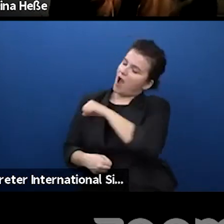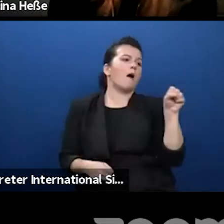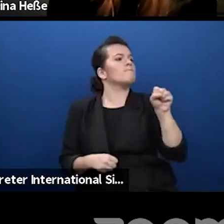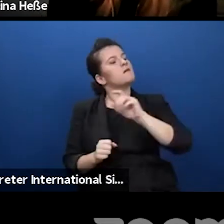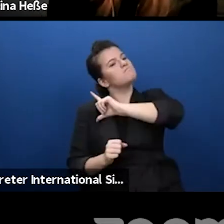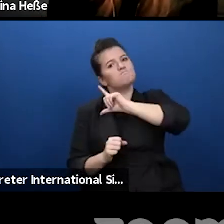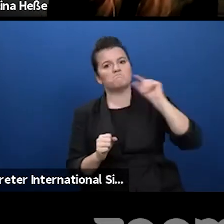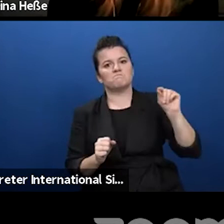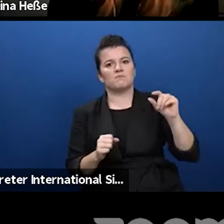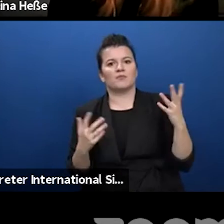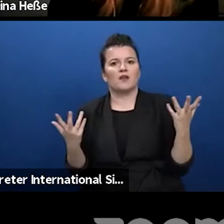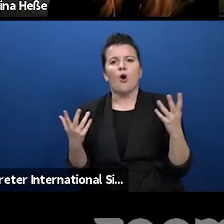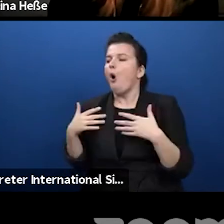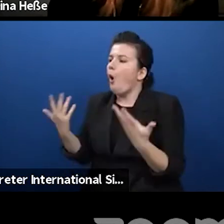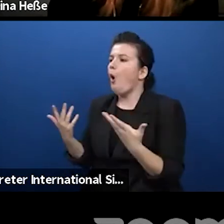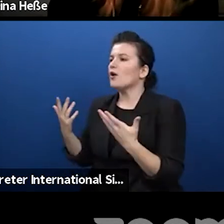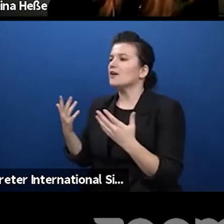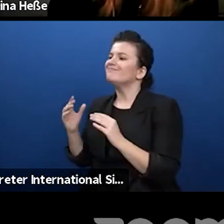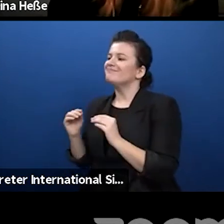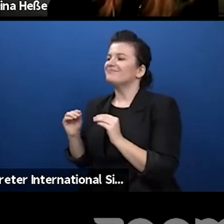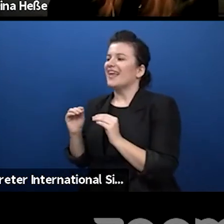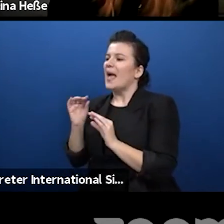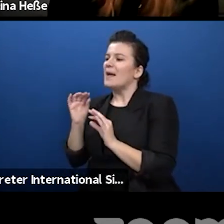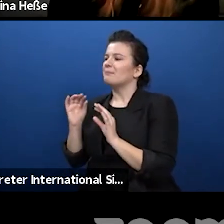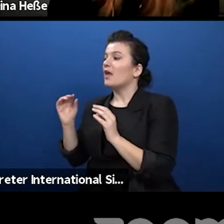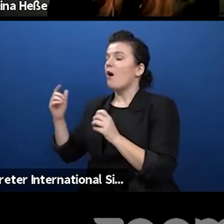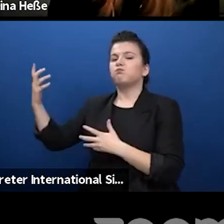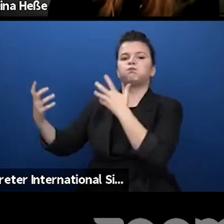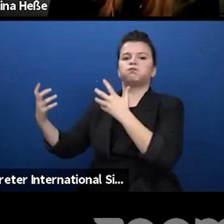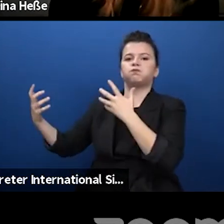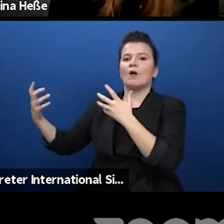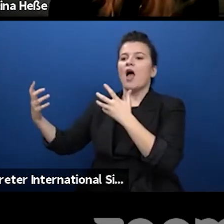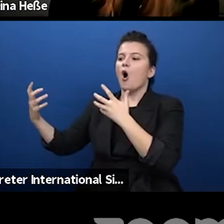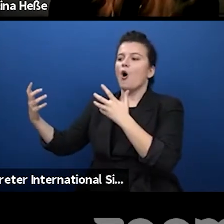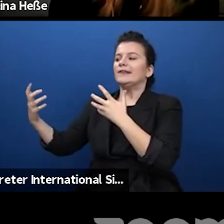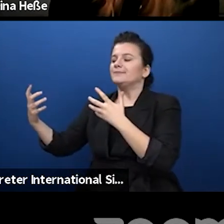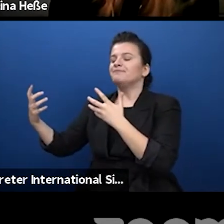nicely packaged message or you know a final conclusion. We can leave that in the hands of